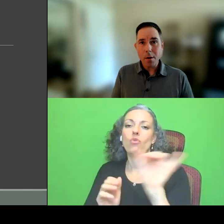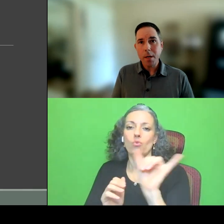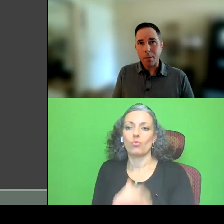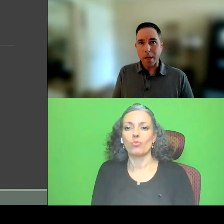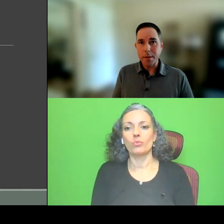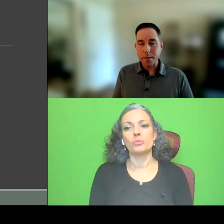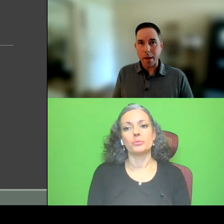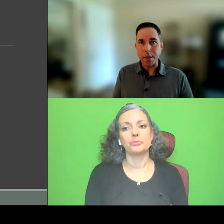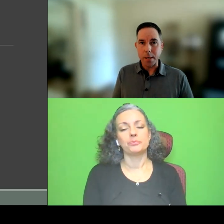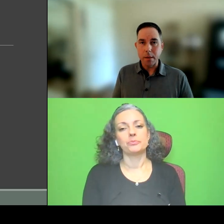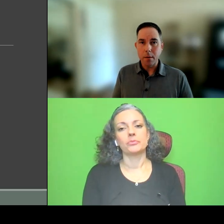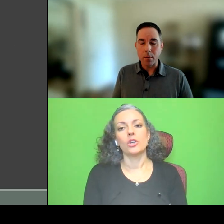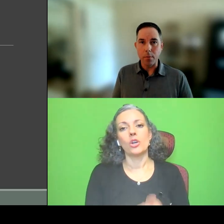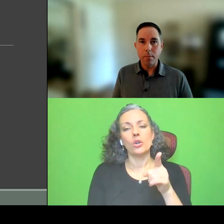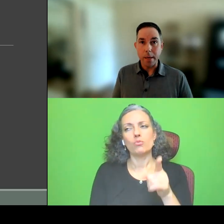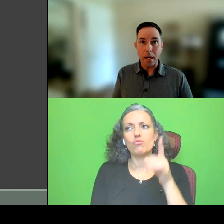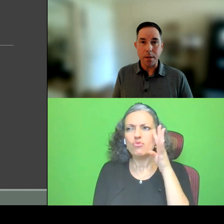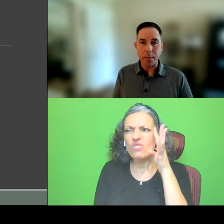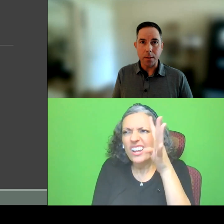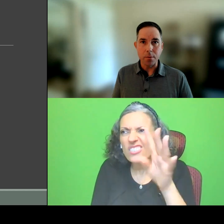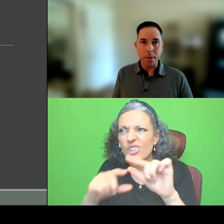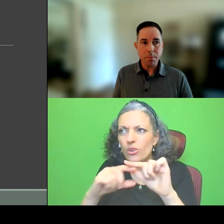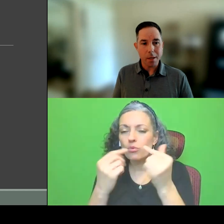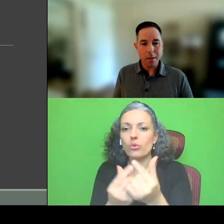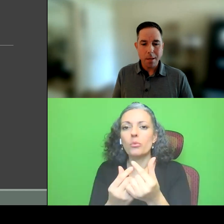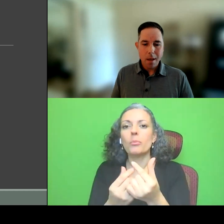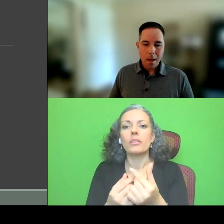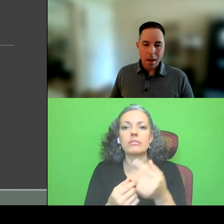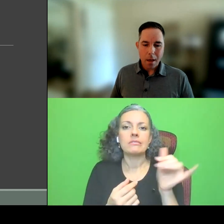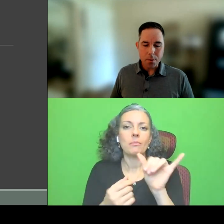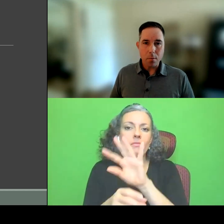Your marketing and brand strategy group may have something to do with this because as